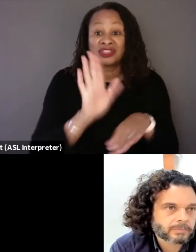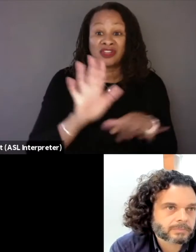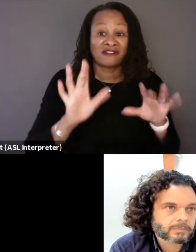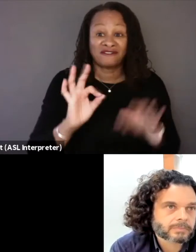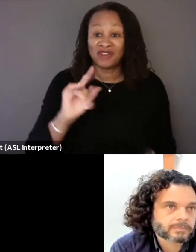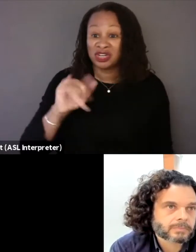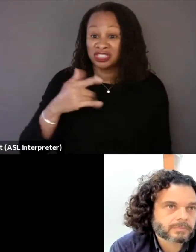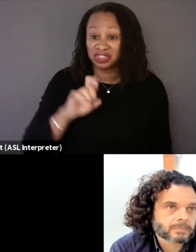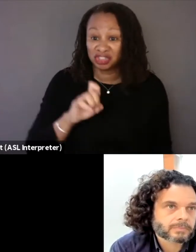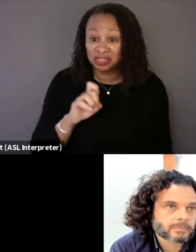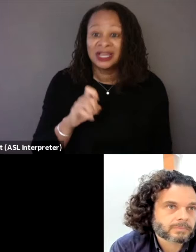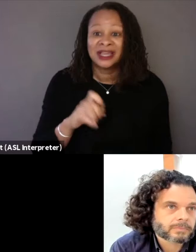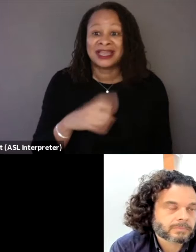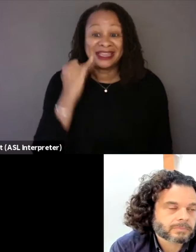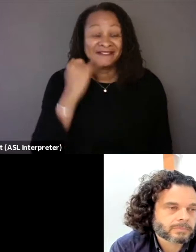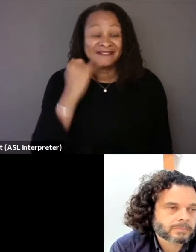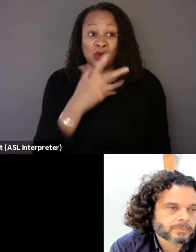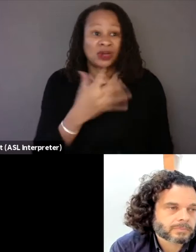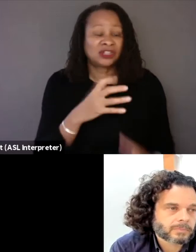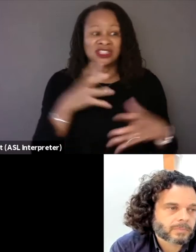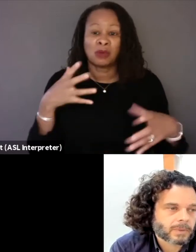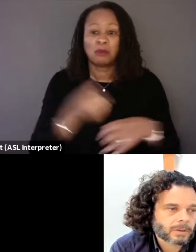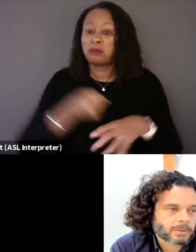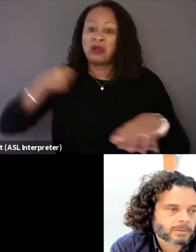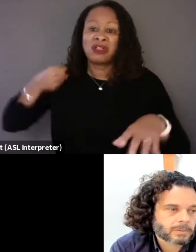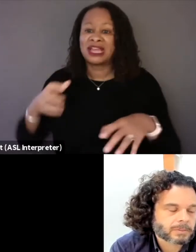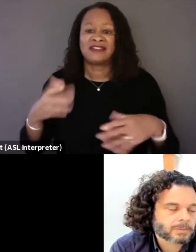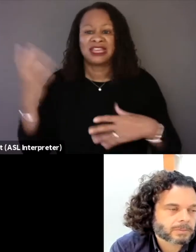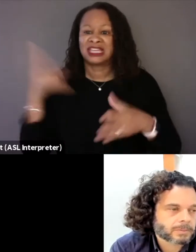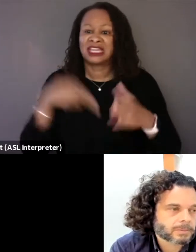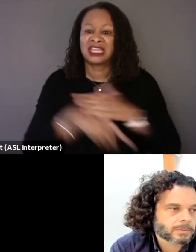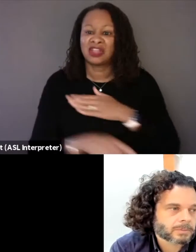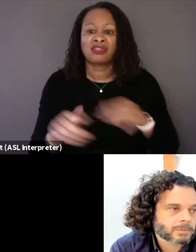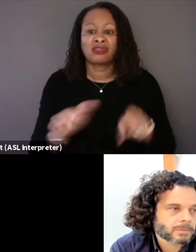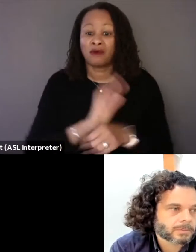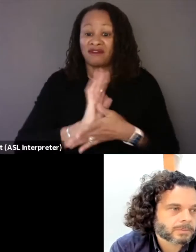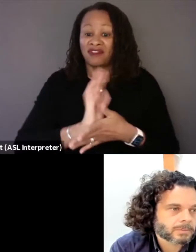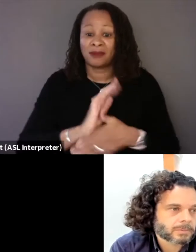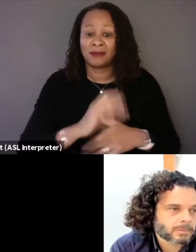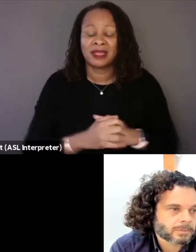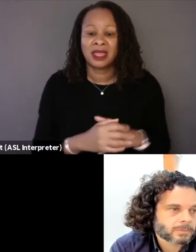have them say, no, you cannot use any of this footage. And so that meant, well, that's not what's going to happen, right?